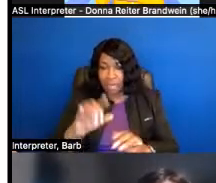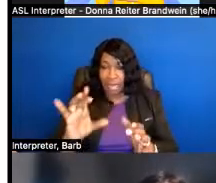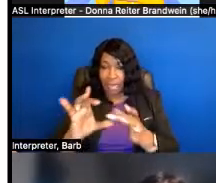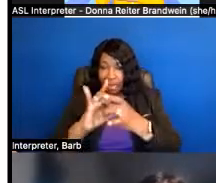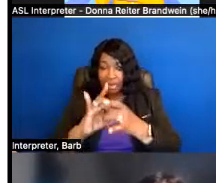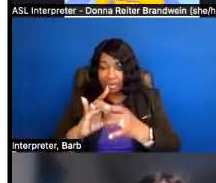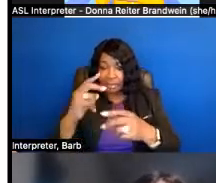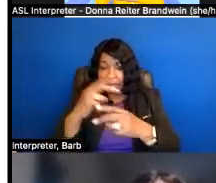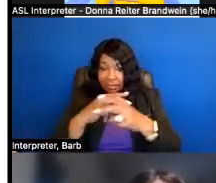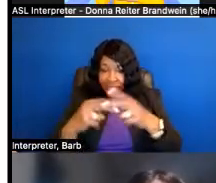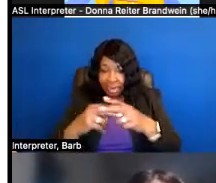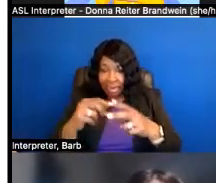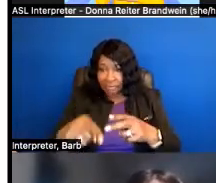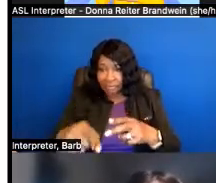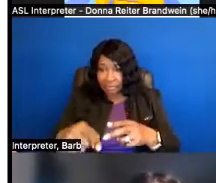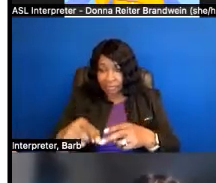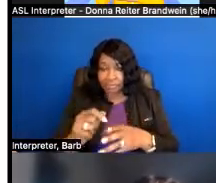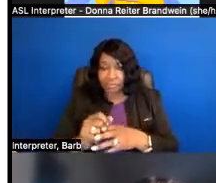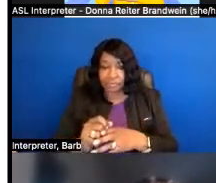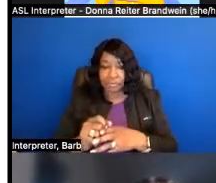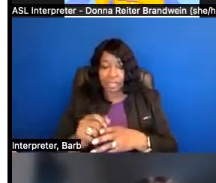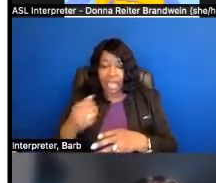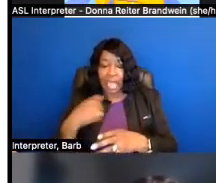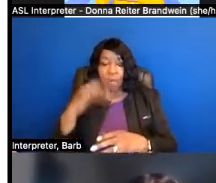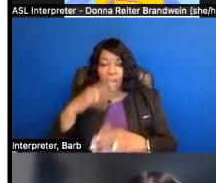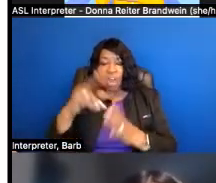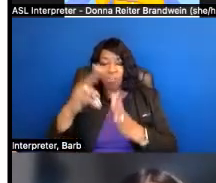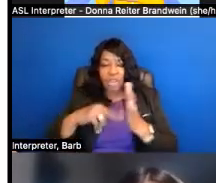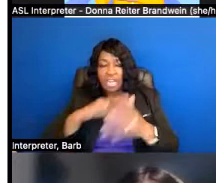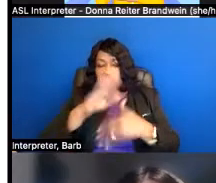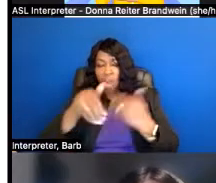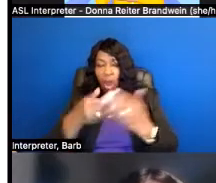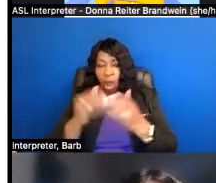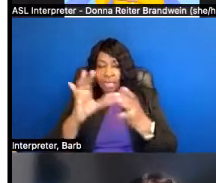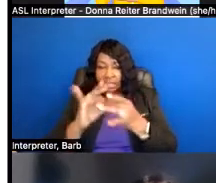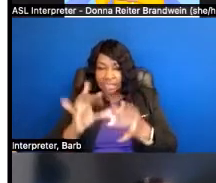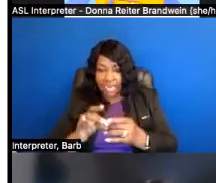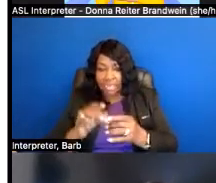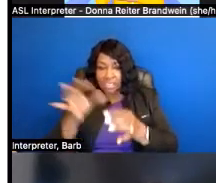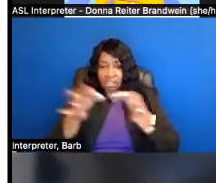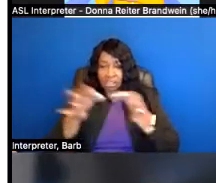I will read all the texts, describe all images. I've used high contrast color font.